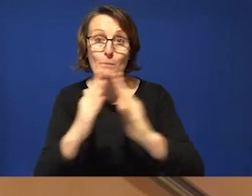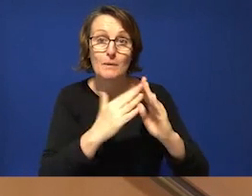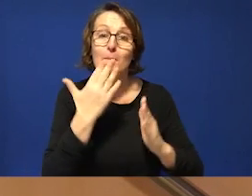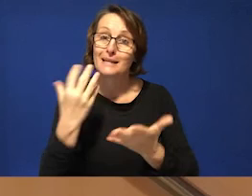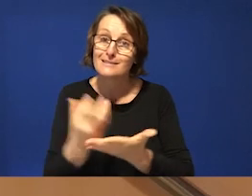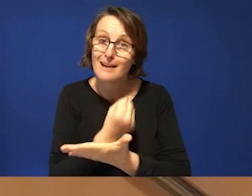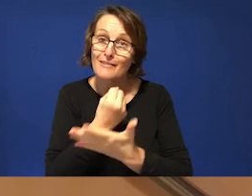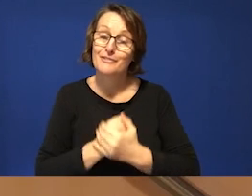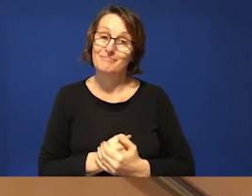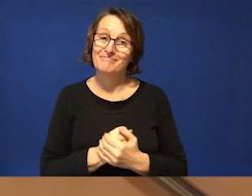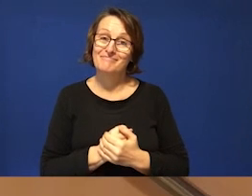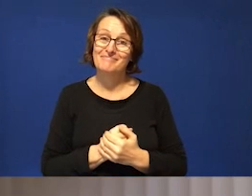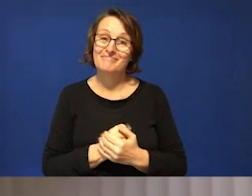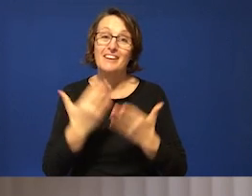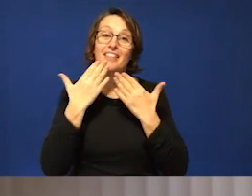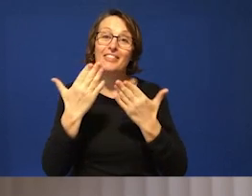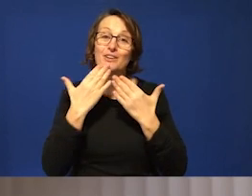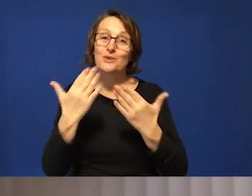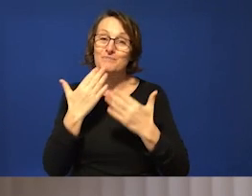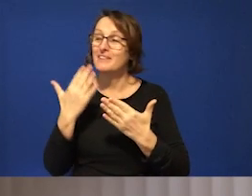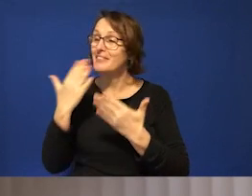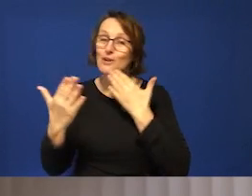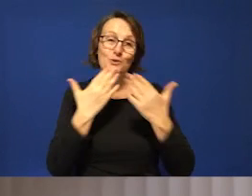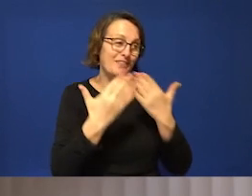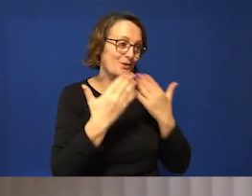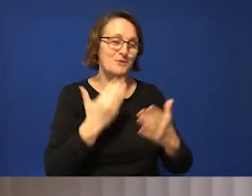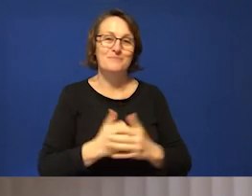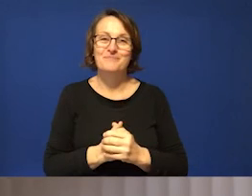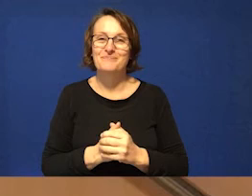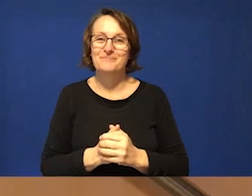Basically, thank you everyone. Thanks.